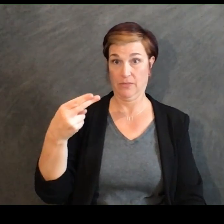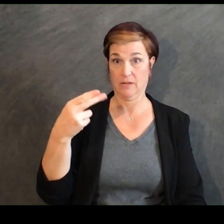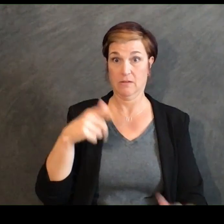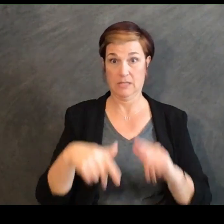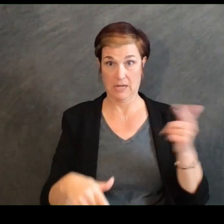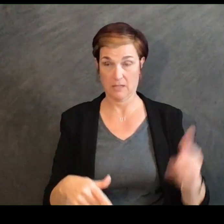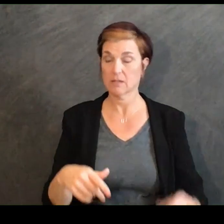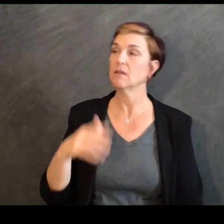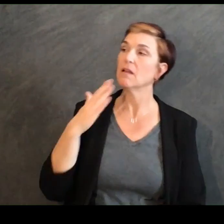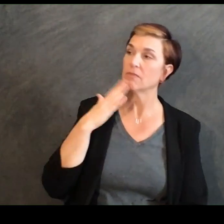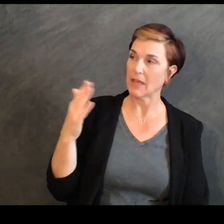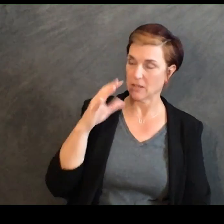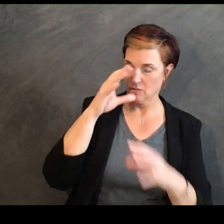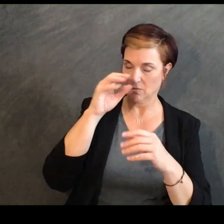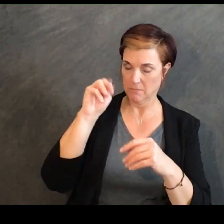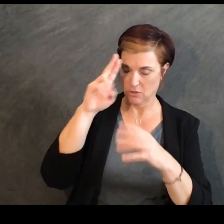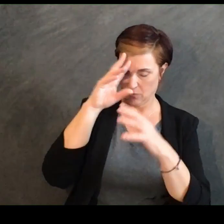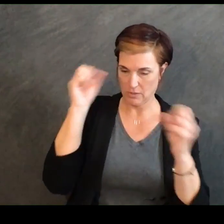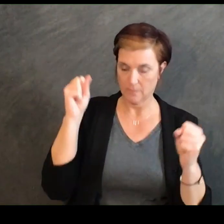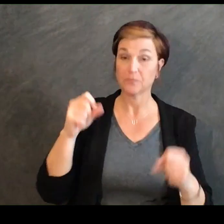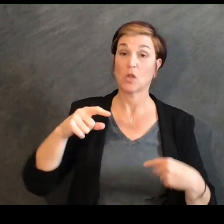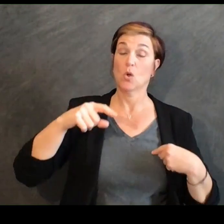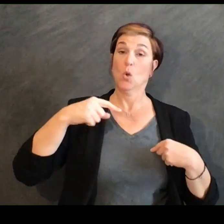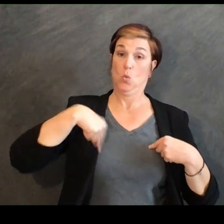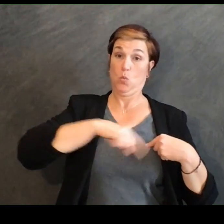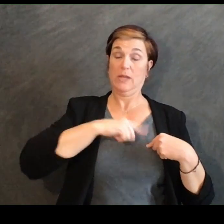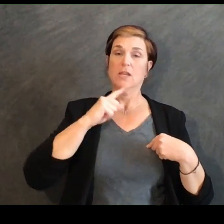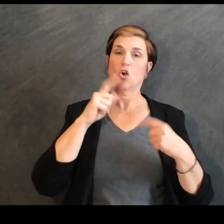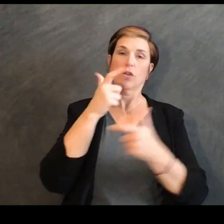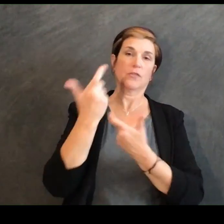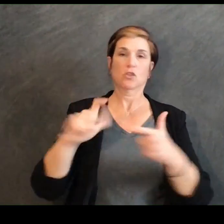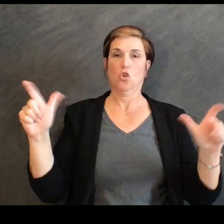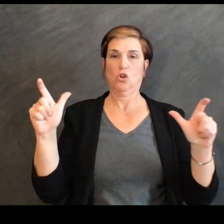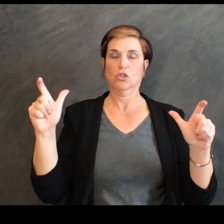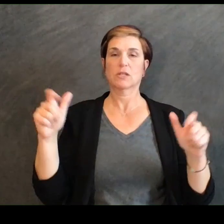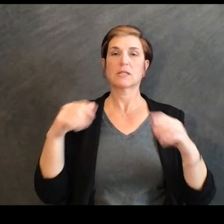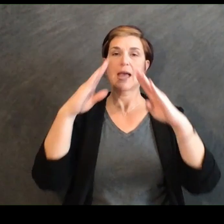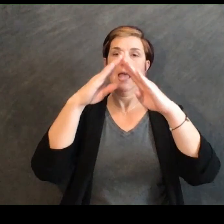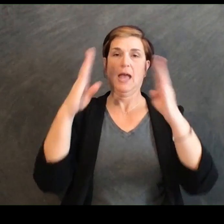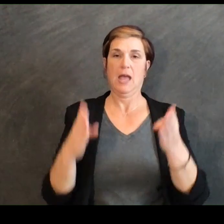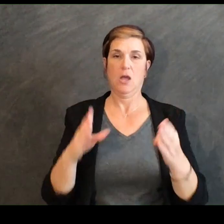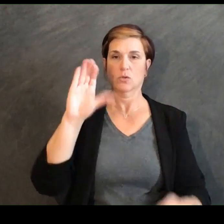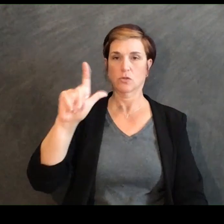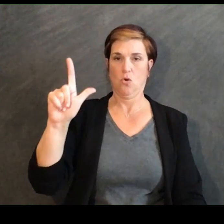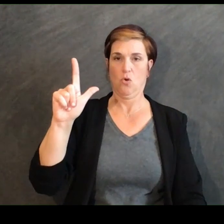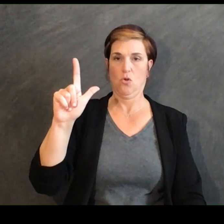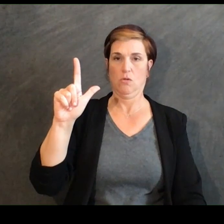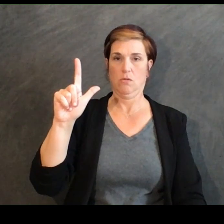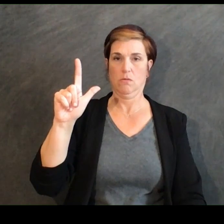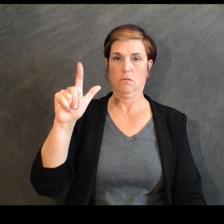we are the largest house-call provider and the US and we go to the homes of the